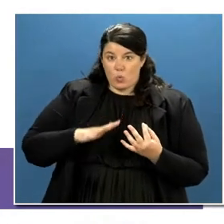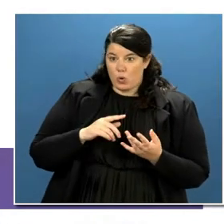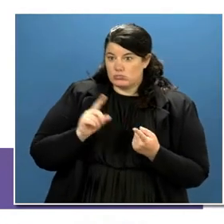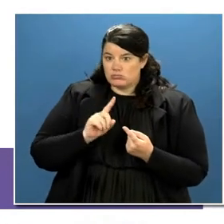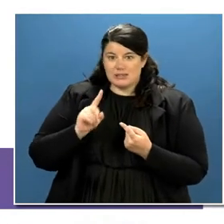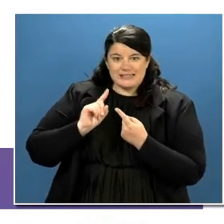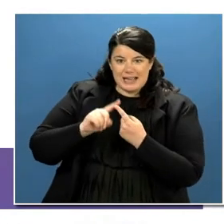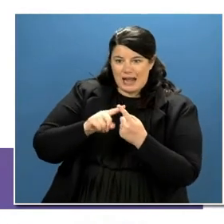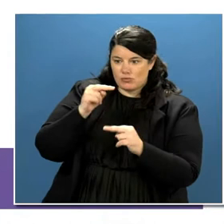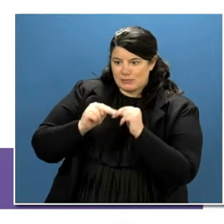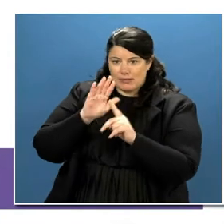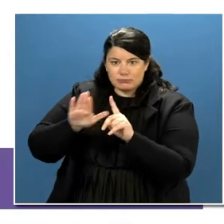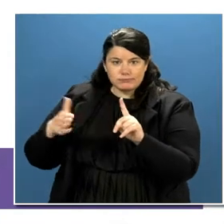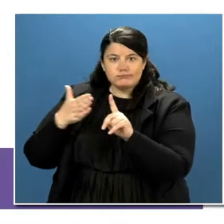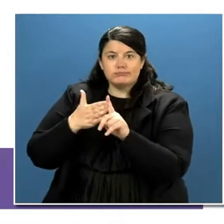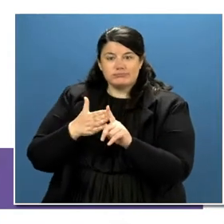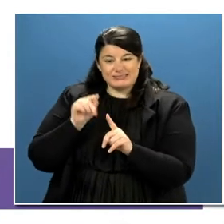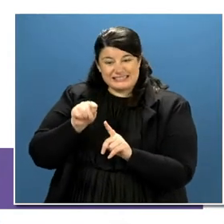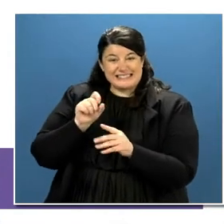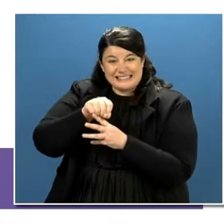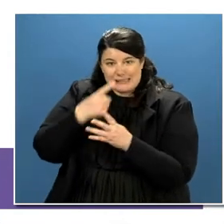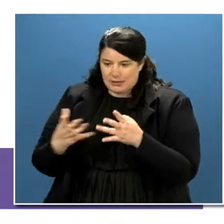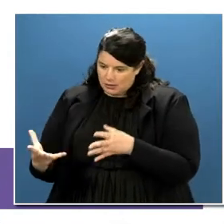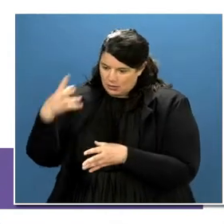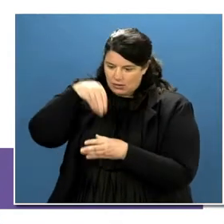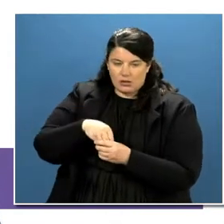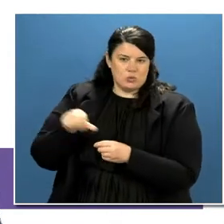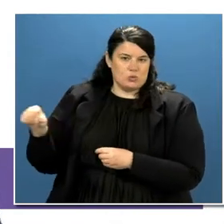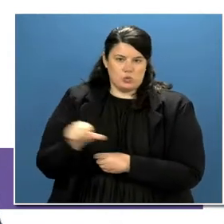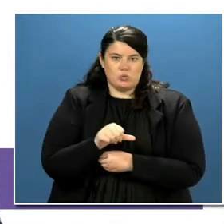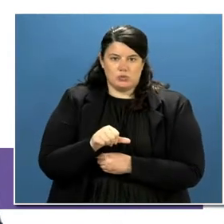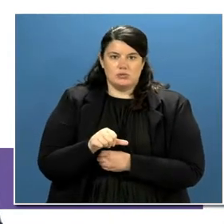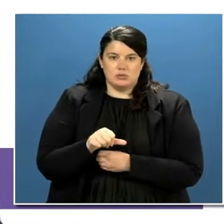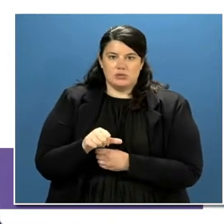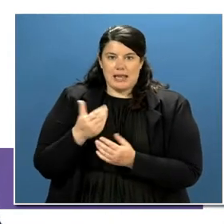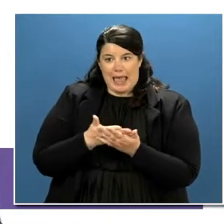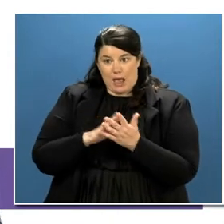Development Goals, disability should be part of how they reference those goals.